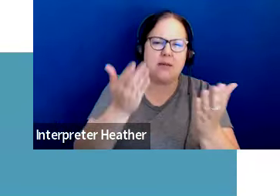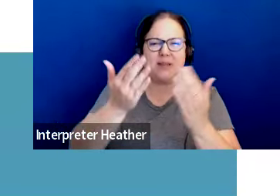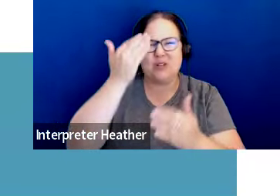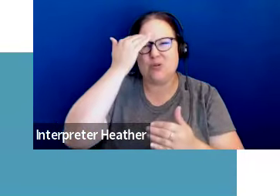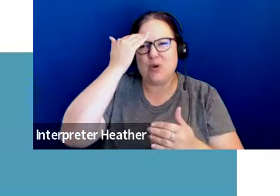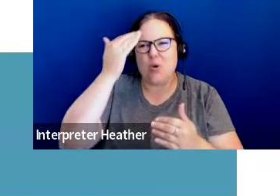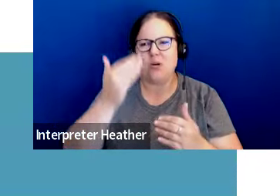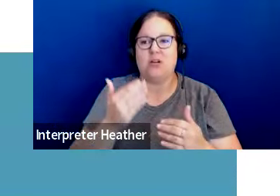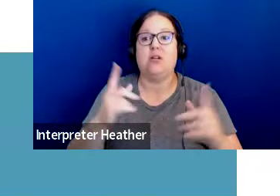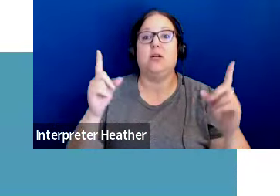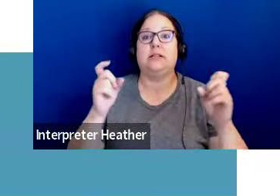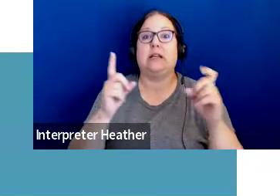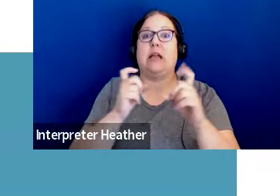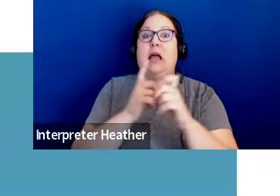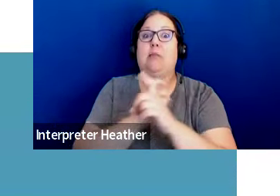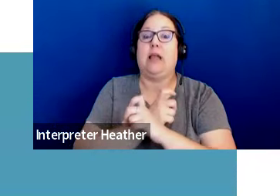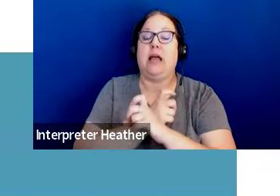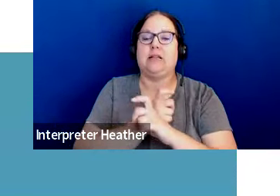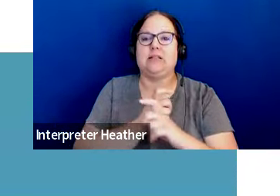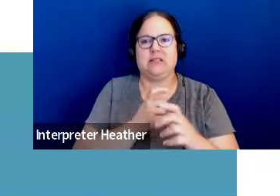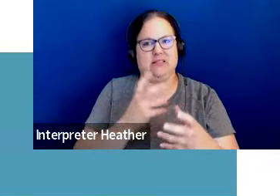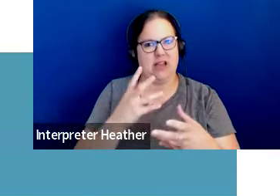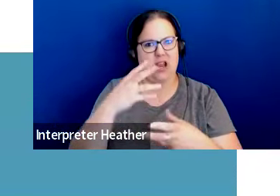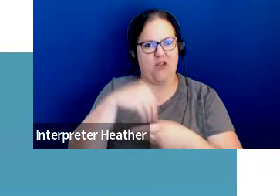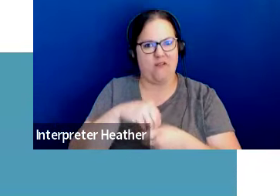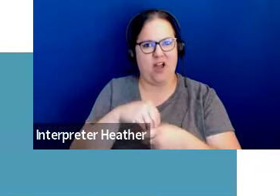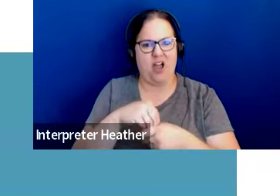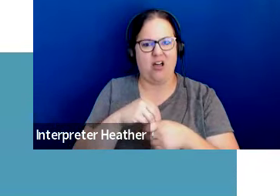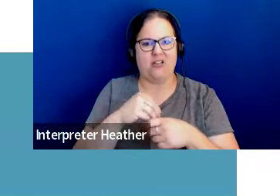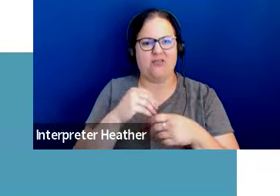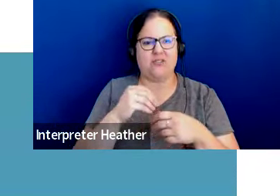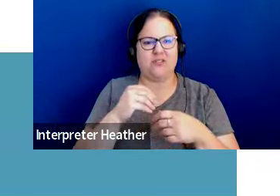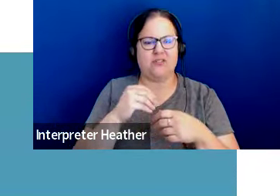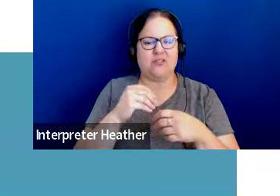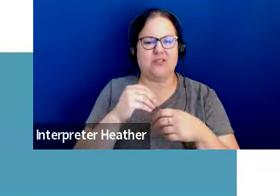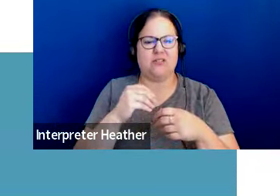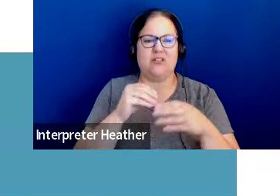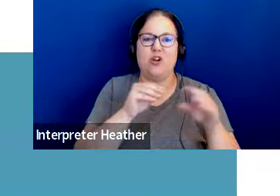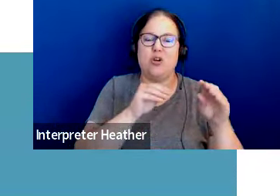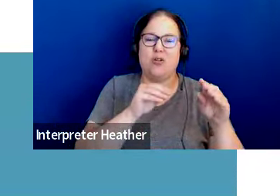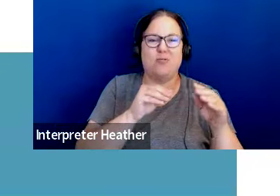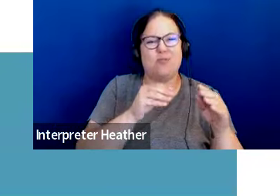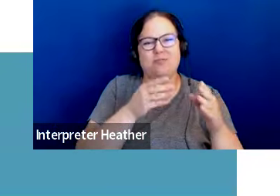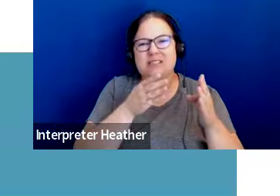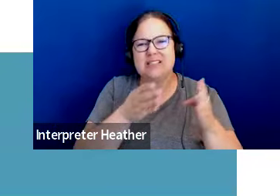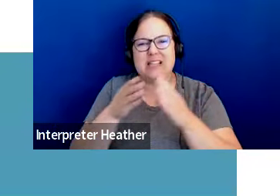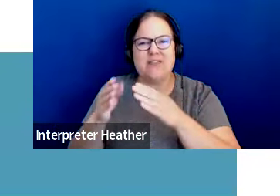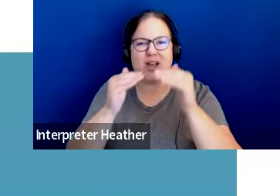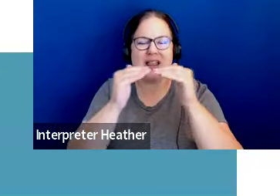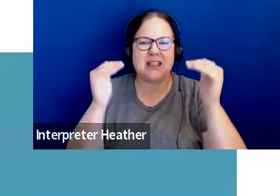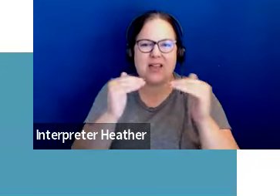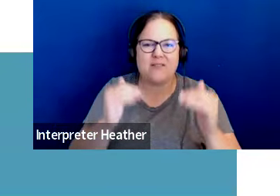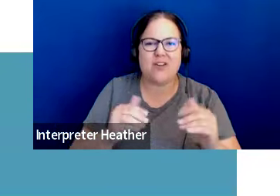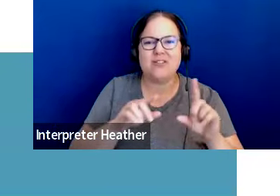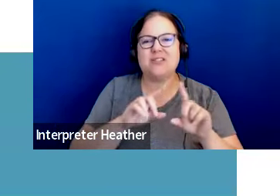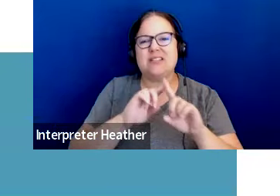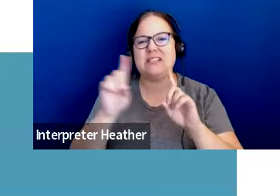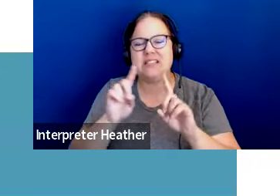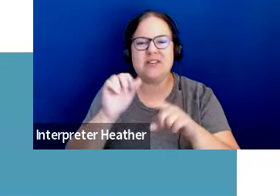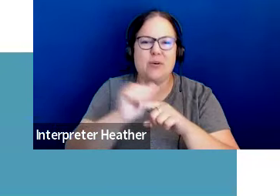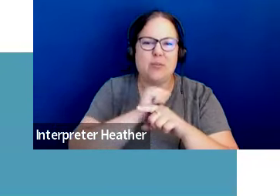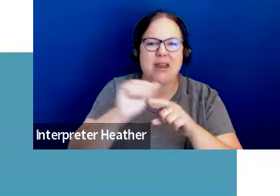complex problem and it involves movement in many different levels with practices and policies,